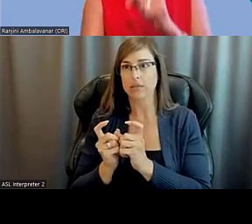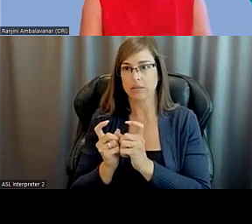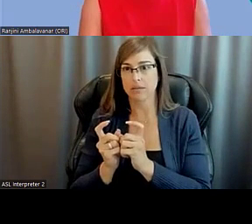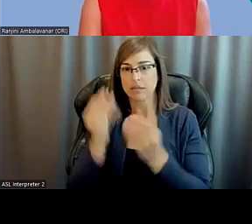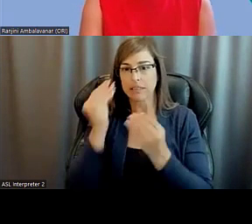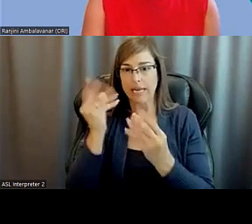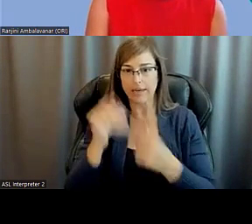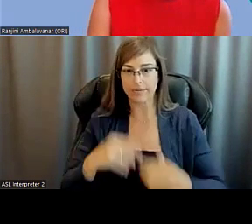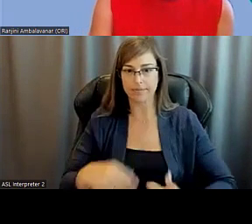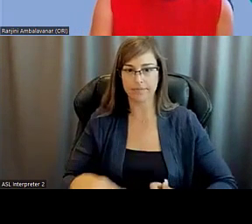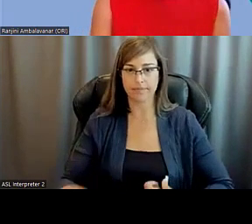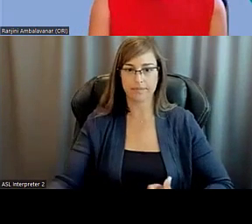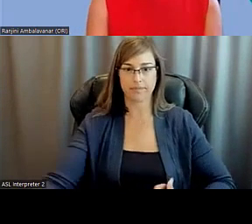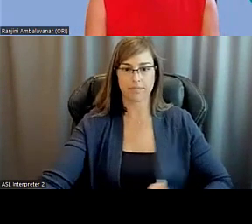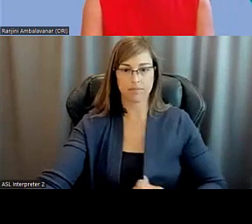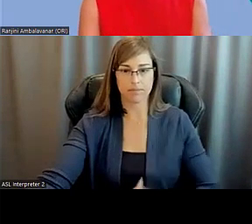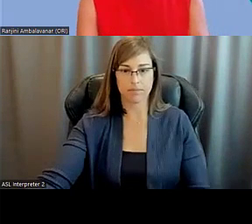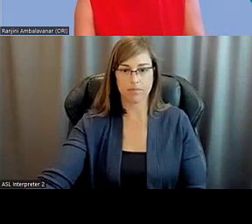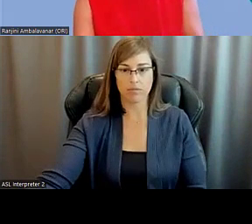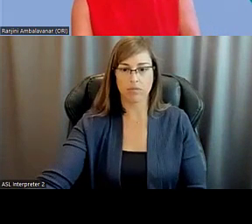So the next slide shows some of the examples